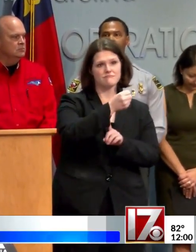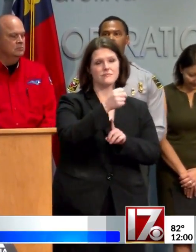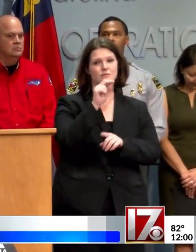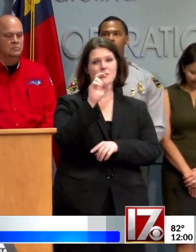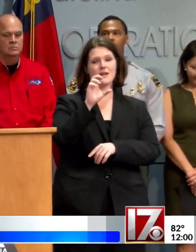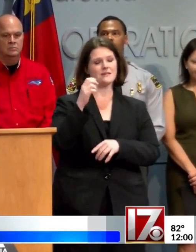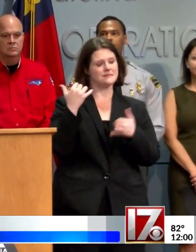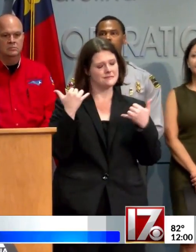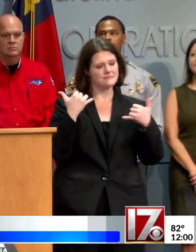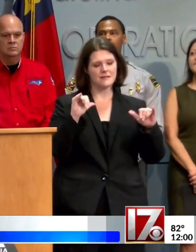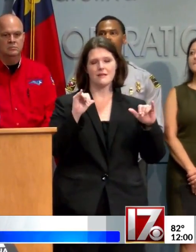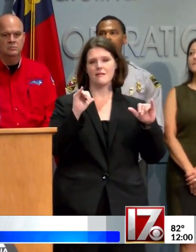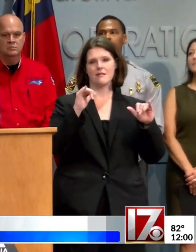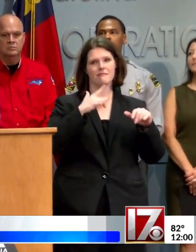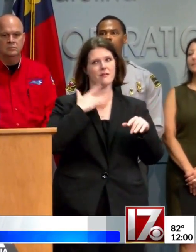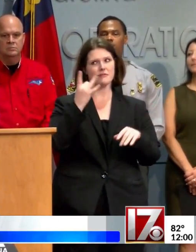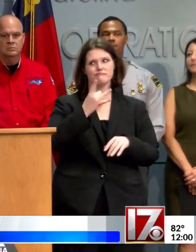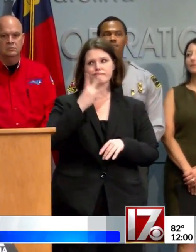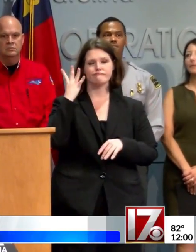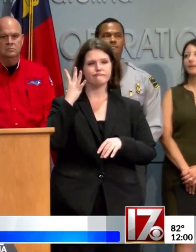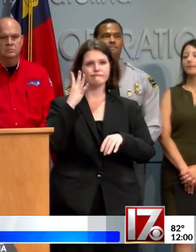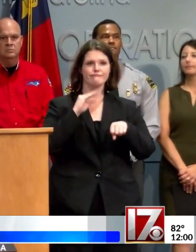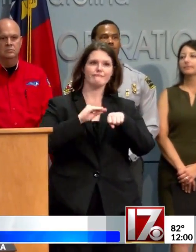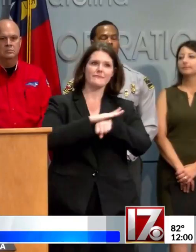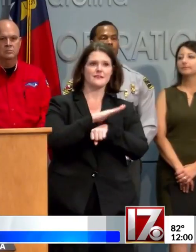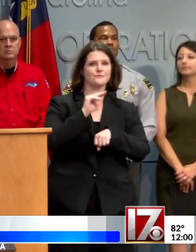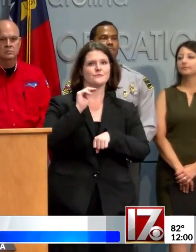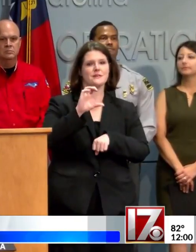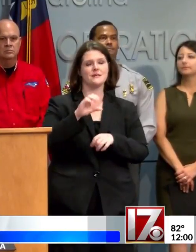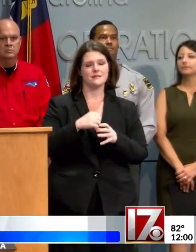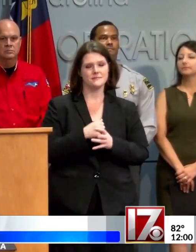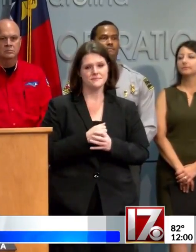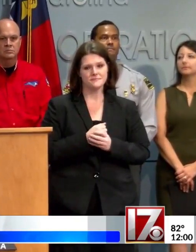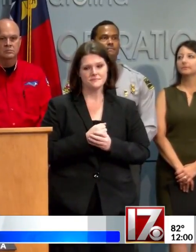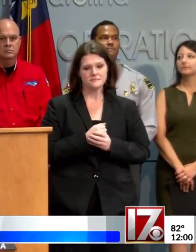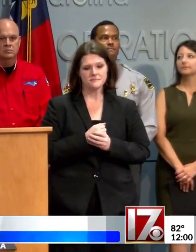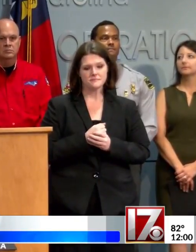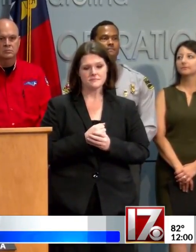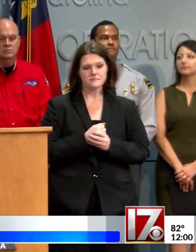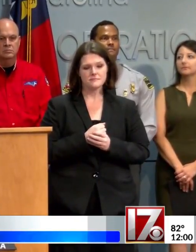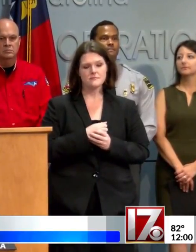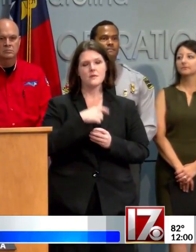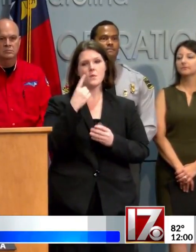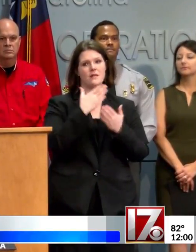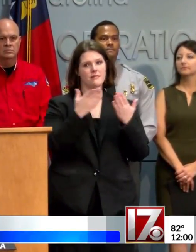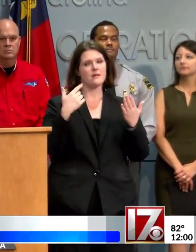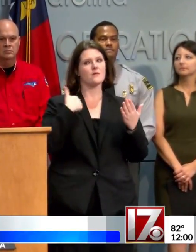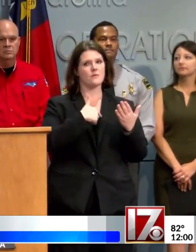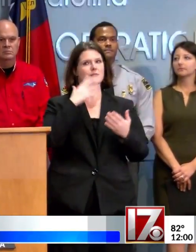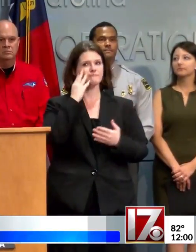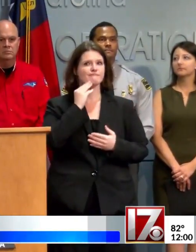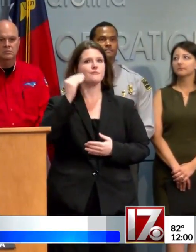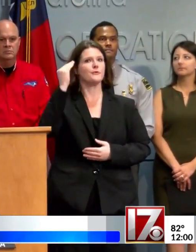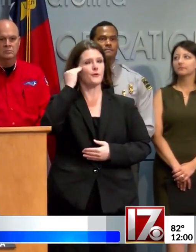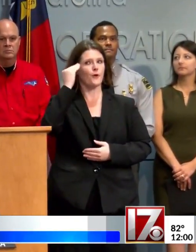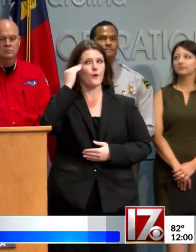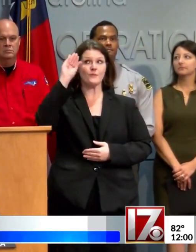GOOD AFTERNOON EVERYBODY. DAYS AFTER FLORENCE FIRST HIT OUR STATE, WE CONTINUE TO FEEL THE EFFECT OF THIS MASSIVE